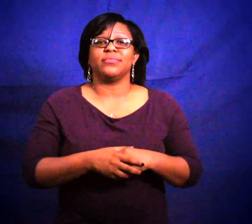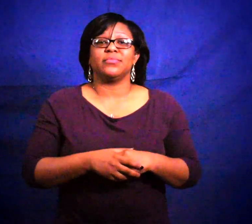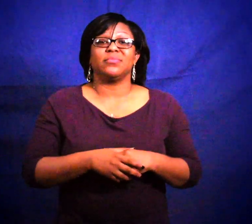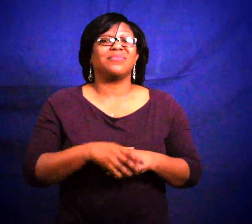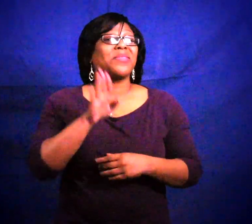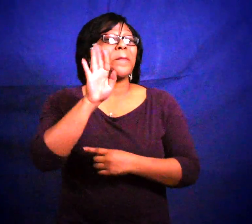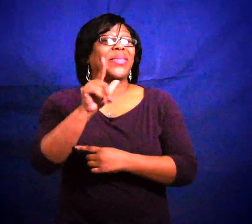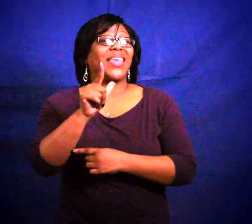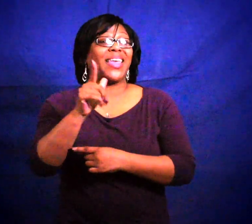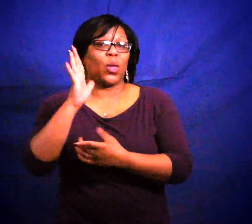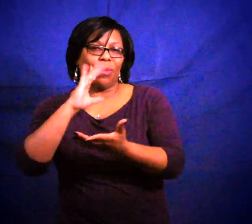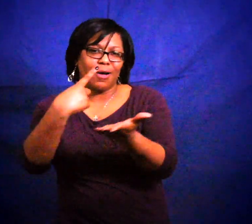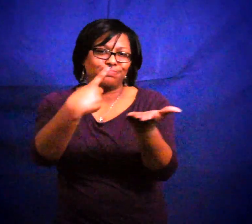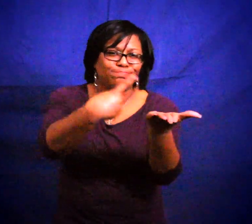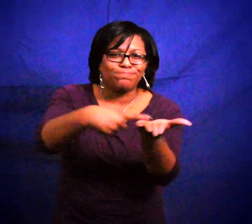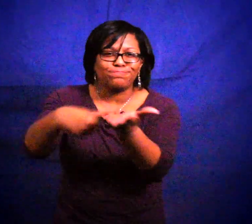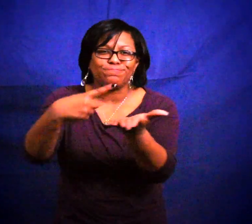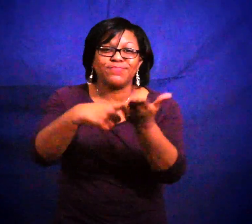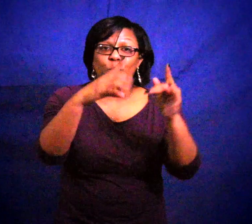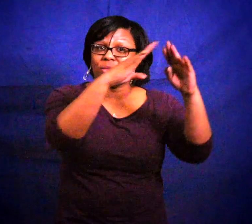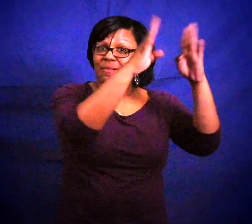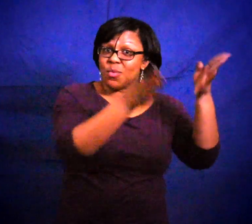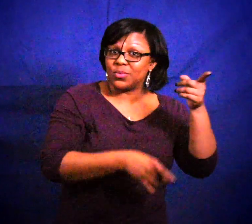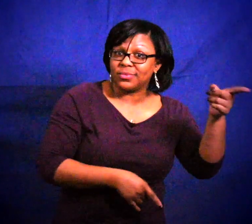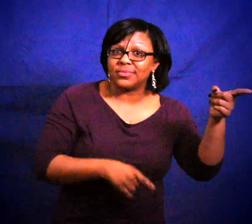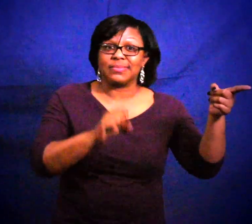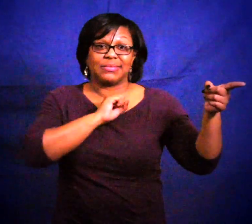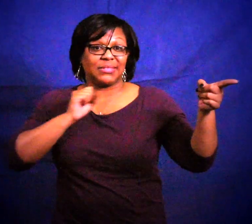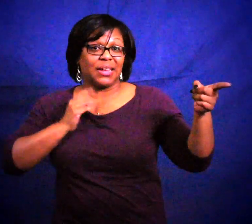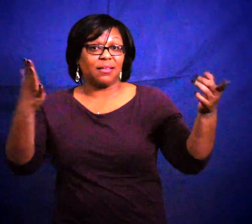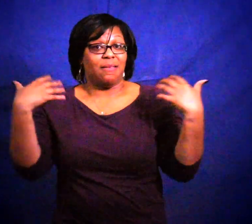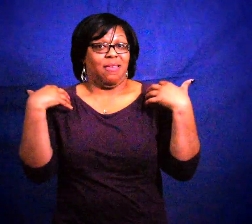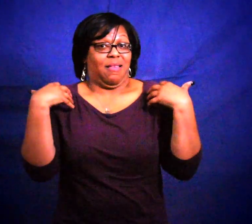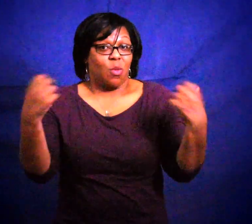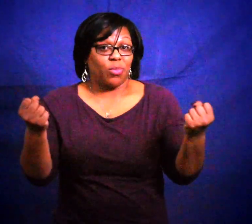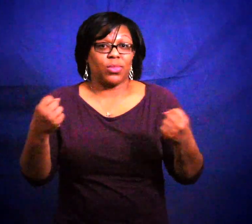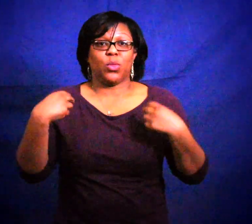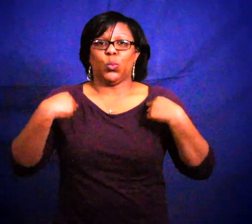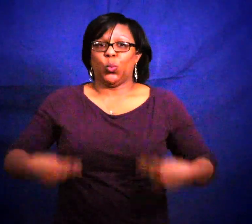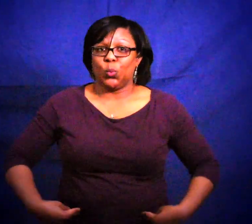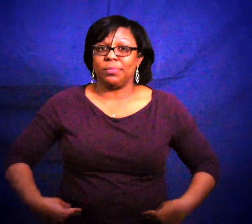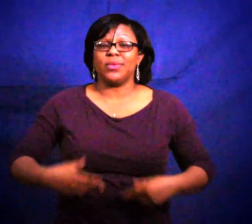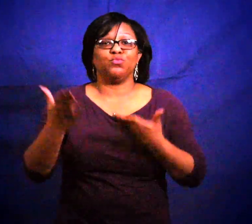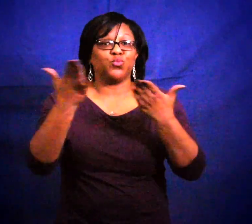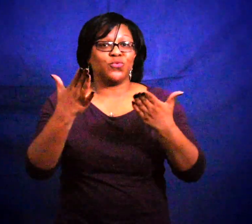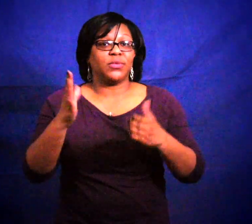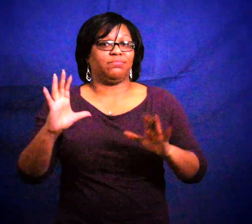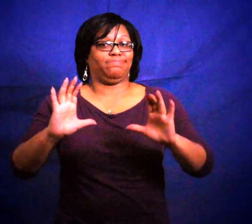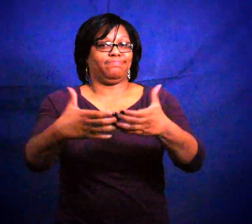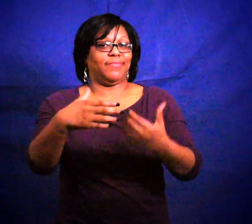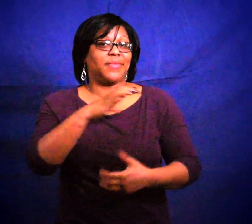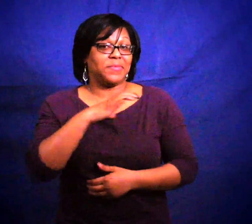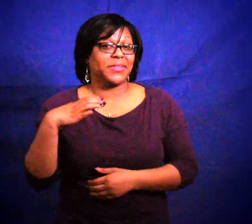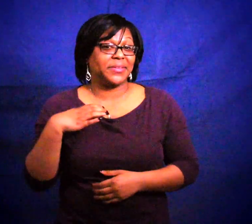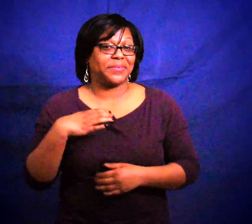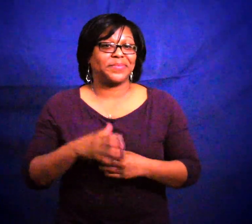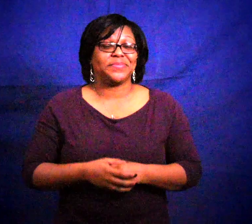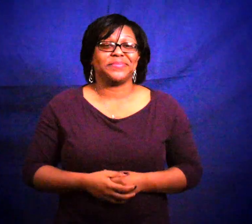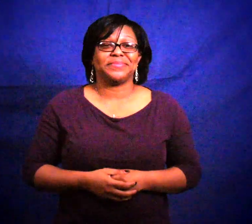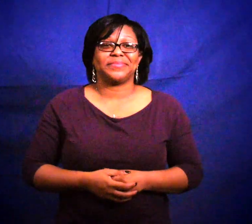The bill will be discussed in the House and Senate Health and Human Services Conference Committee.